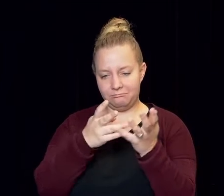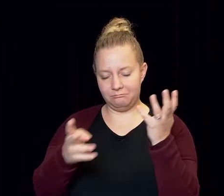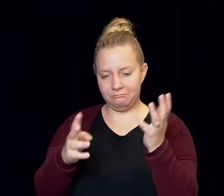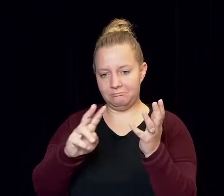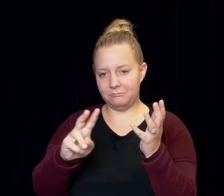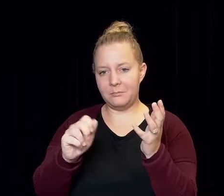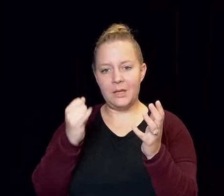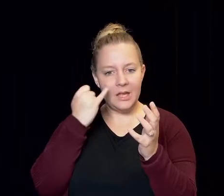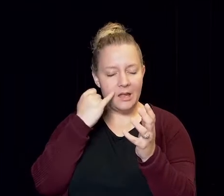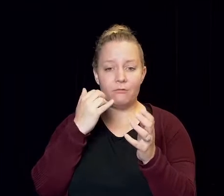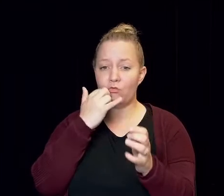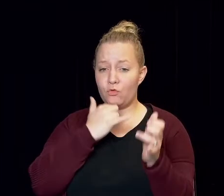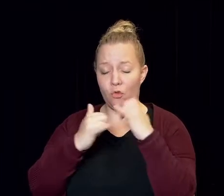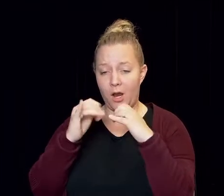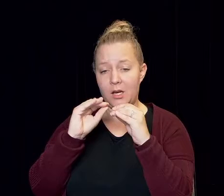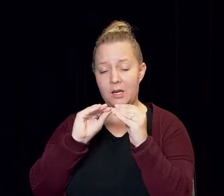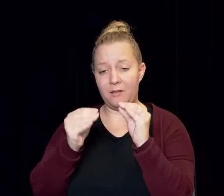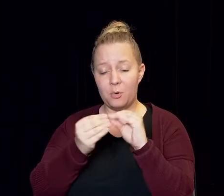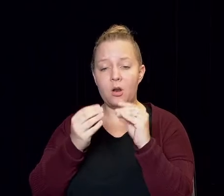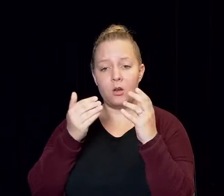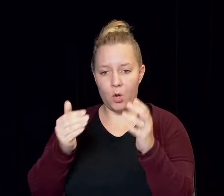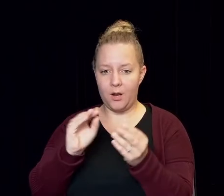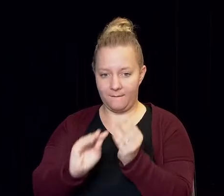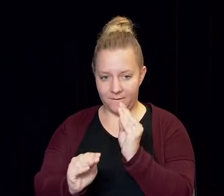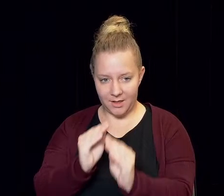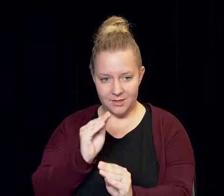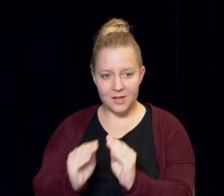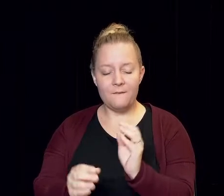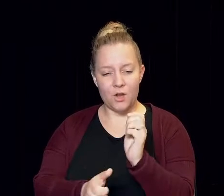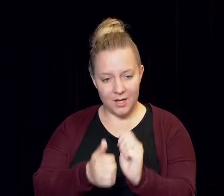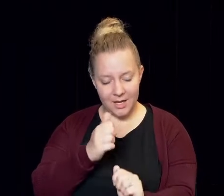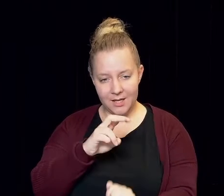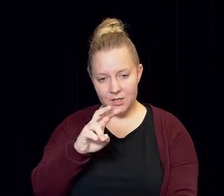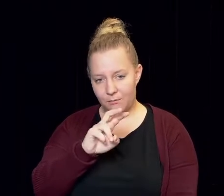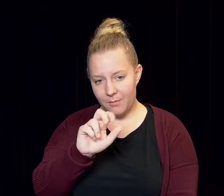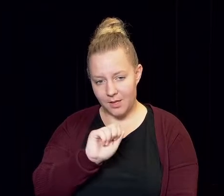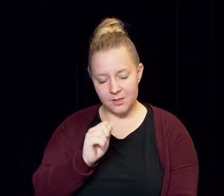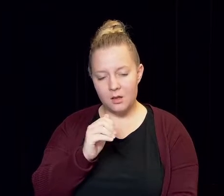ahead and fix it now. For the ratio for each number of pizzas, fill in the boxes, in this instance it's